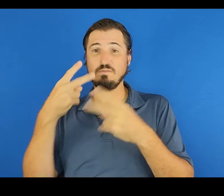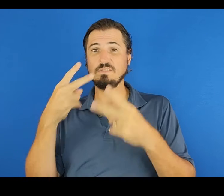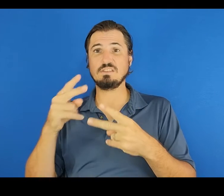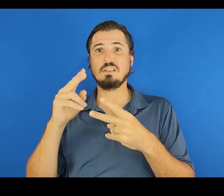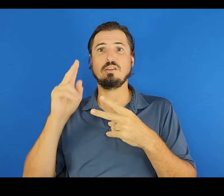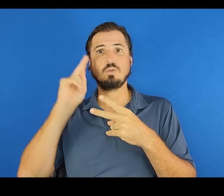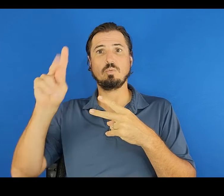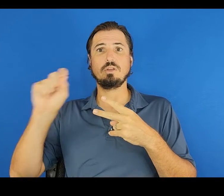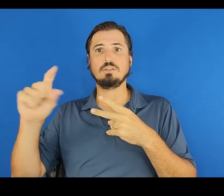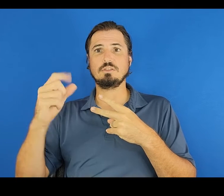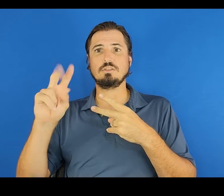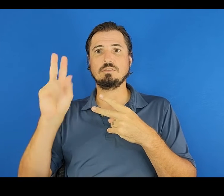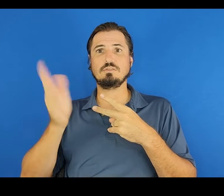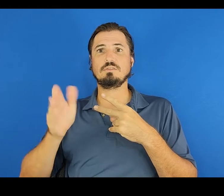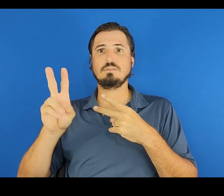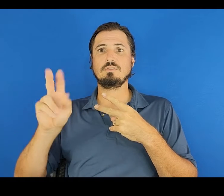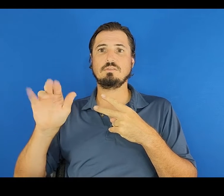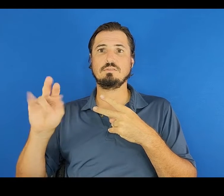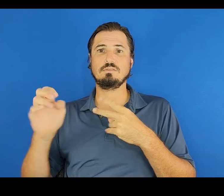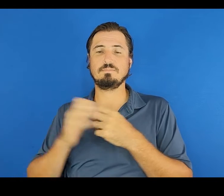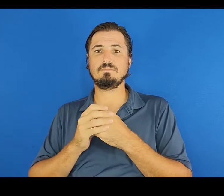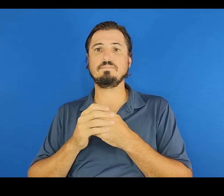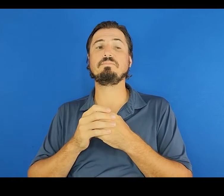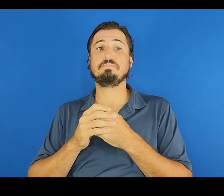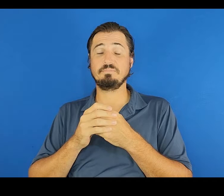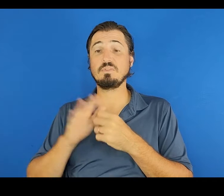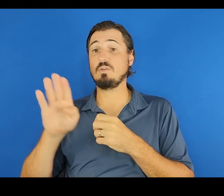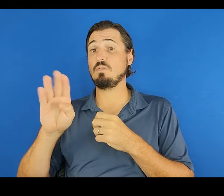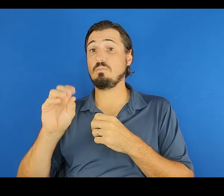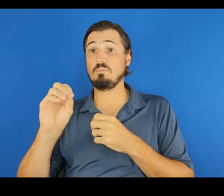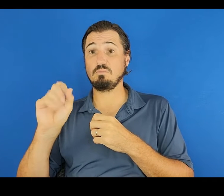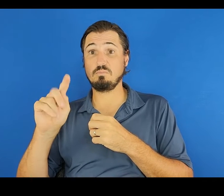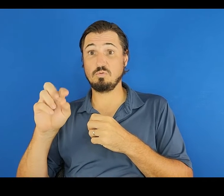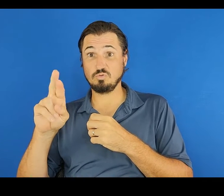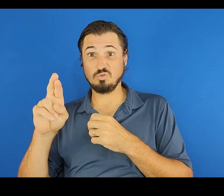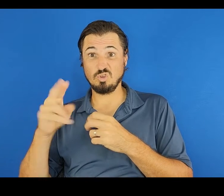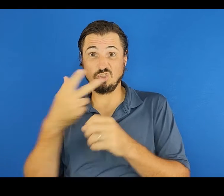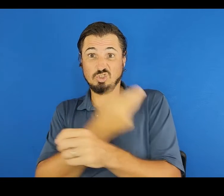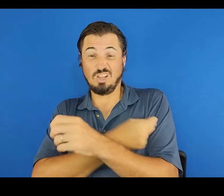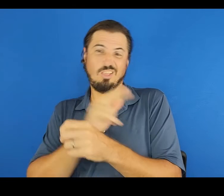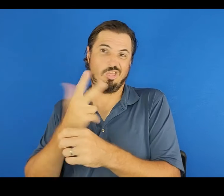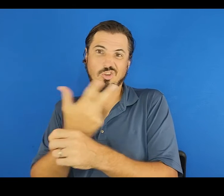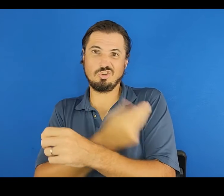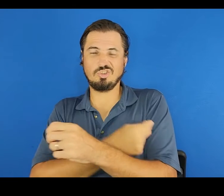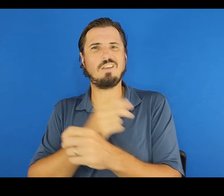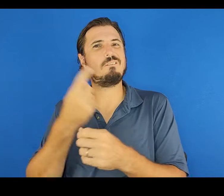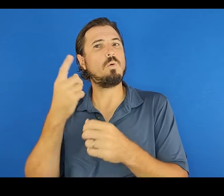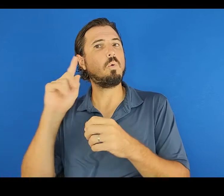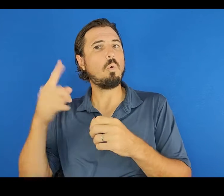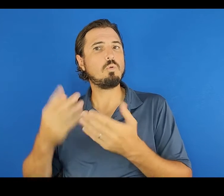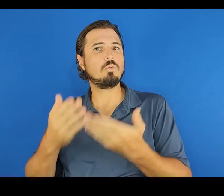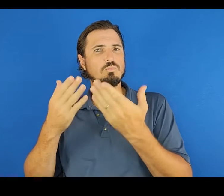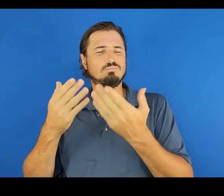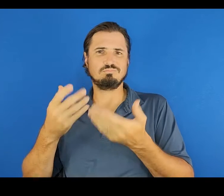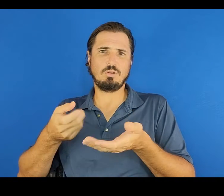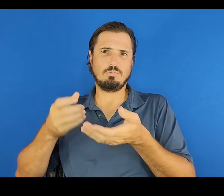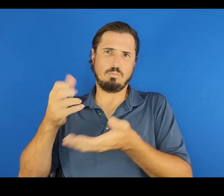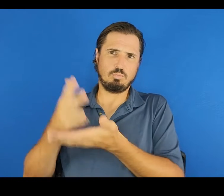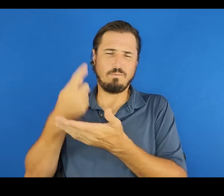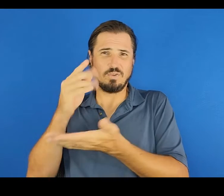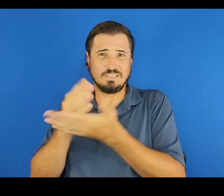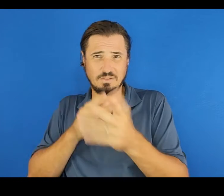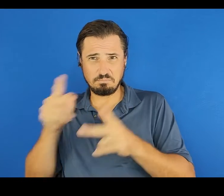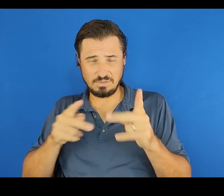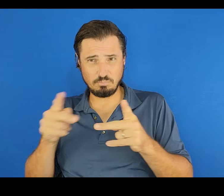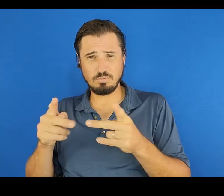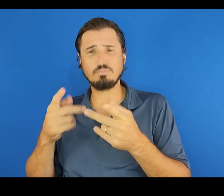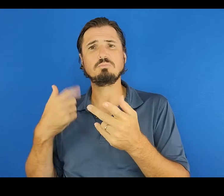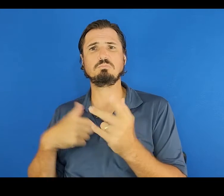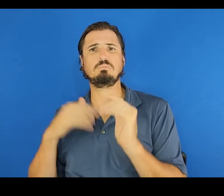Booster doses have only been approved for certain groups who received the Pfizer vaccine at this time. Recommendations for Moderna and Johnson and Johnson are expected in the weeks to